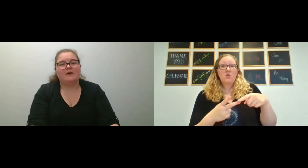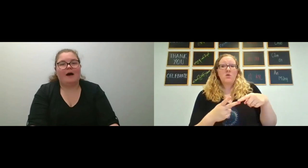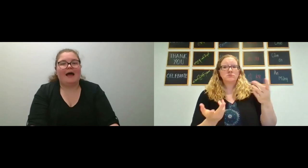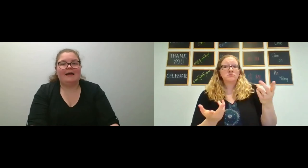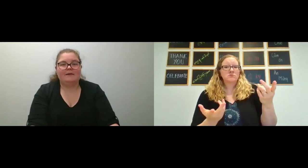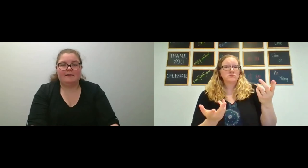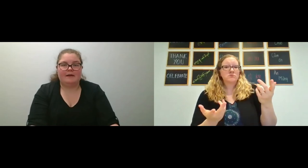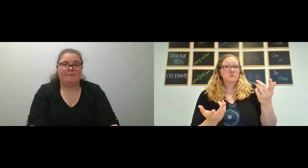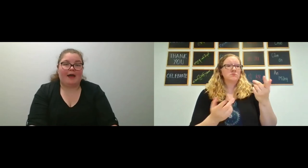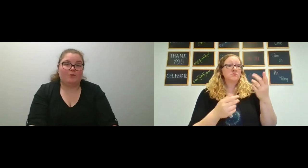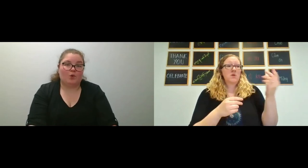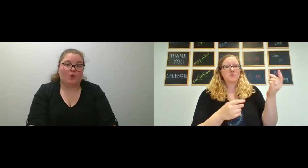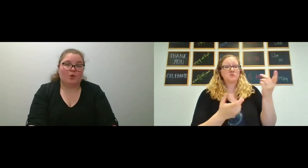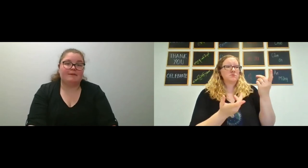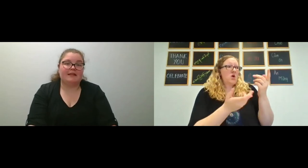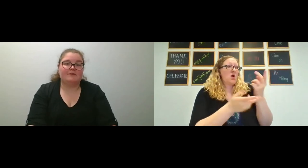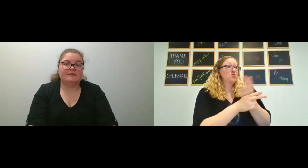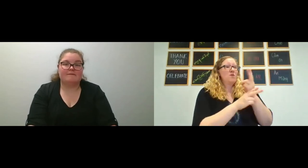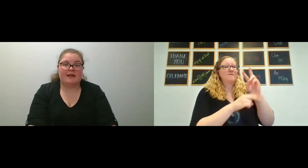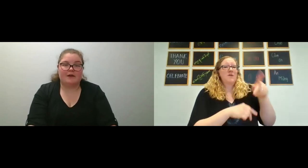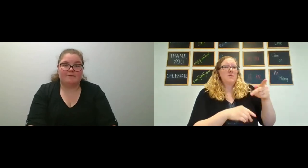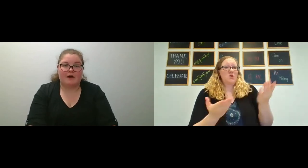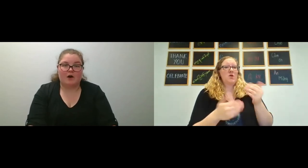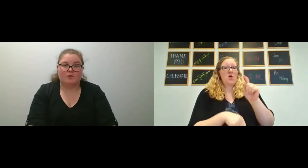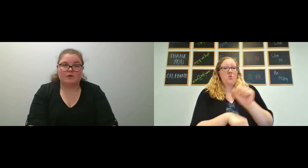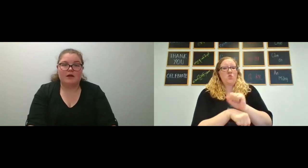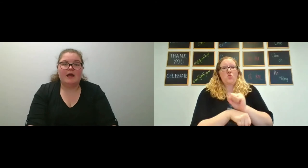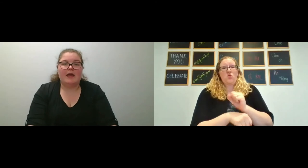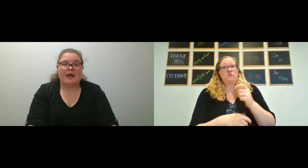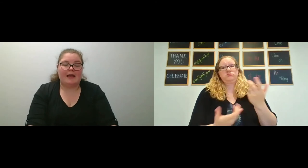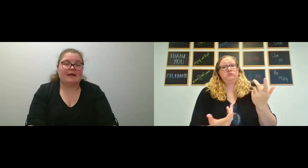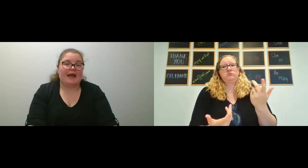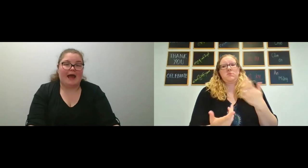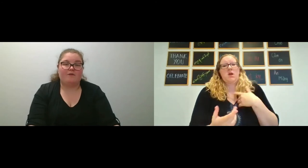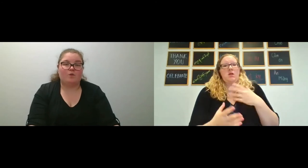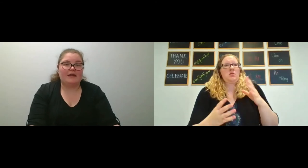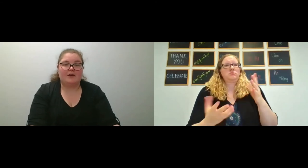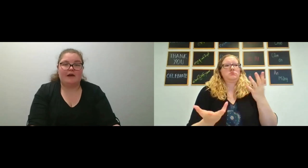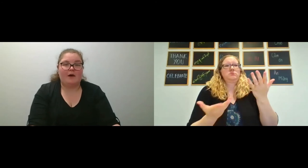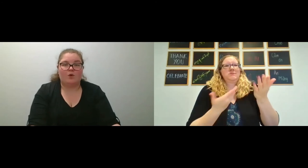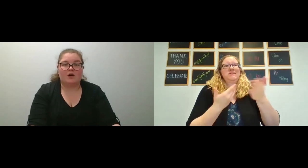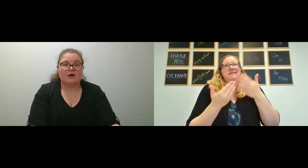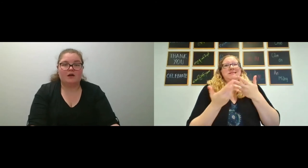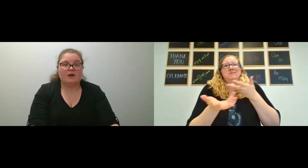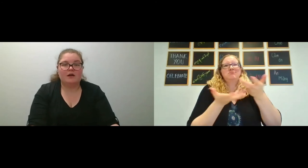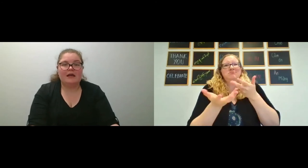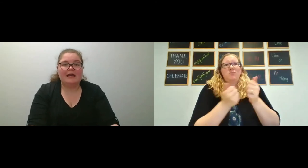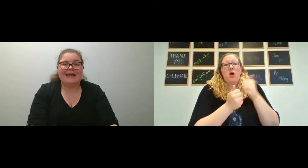So I, in my role, typically use the video phone and I have one here at work.